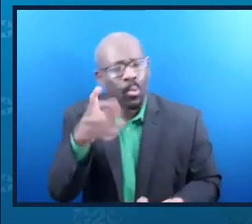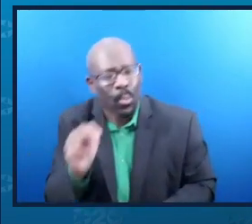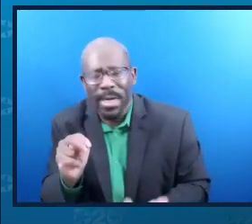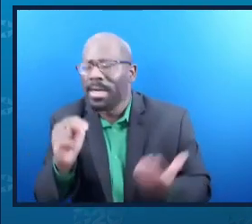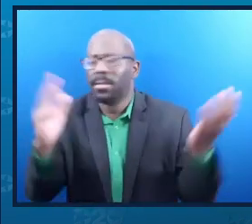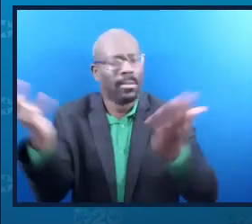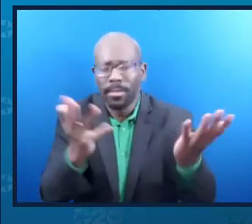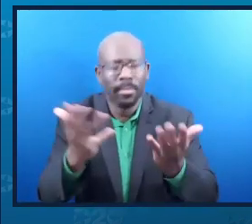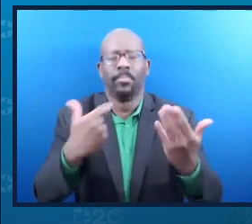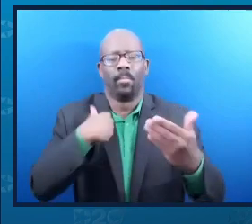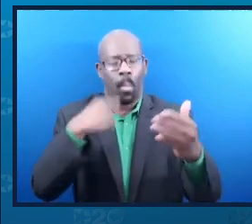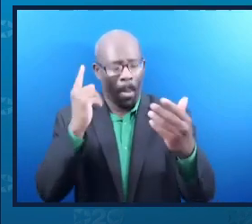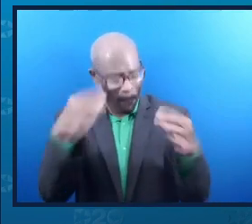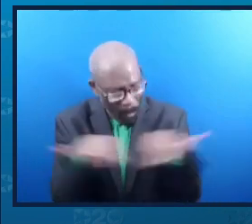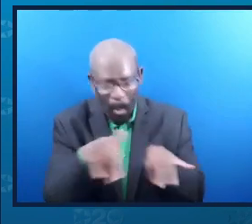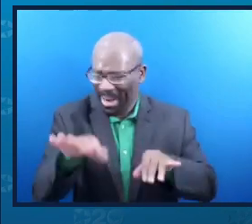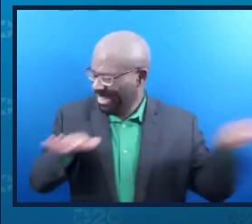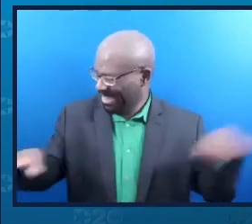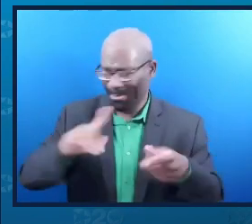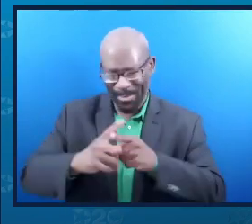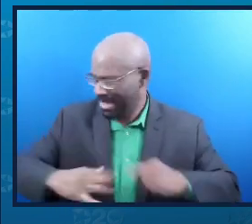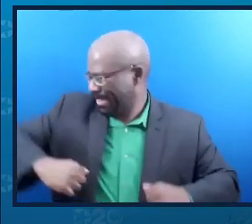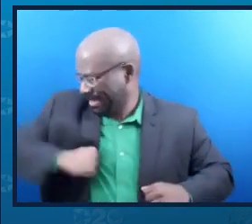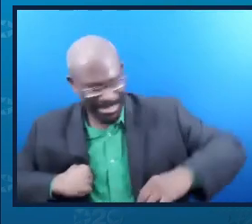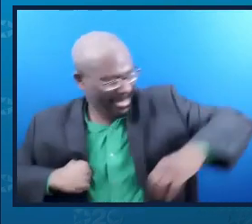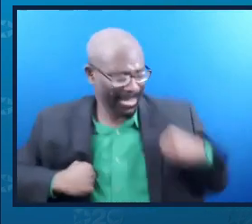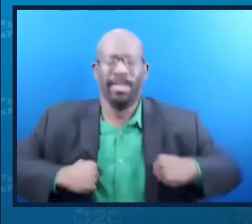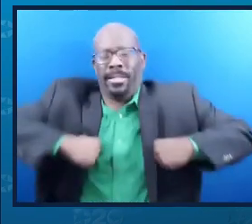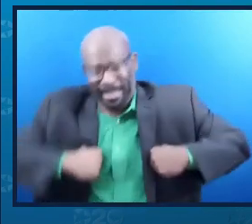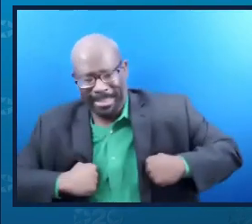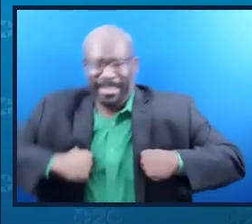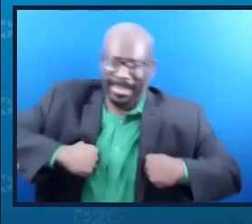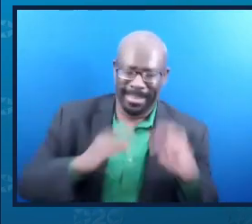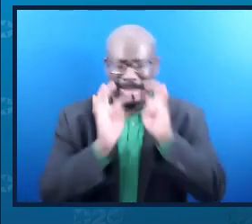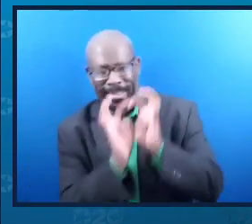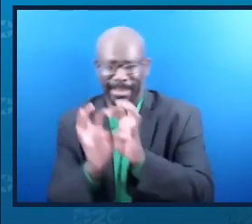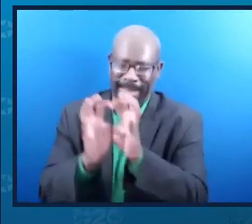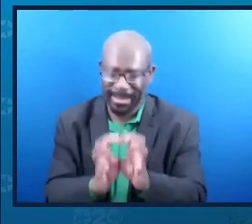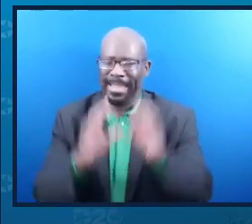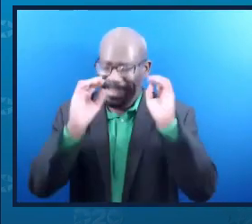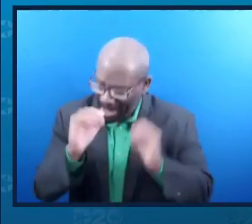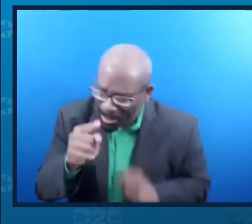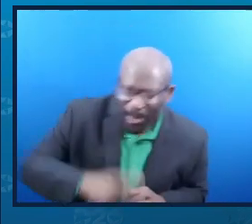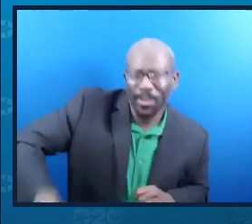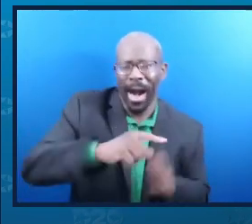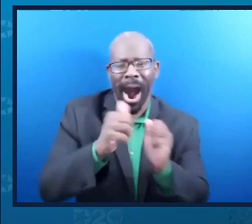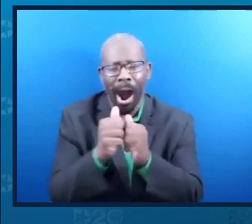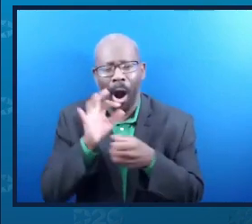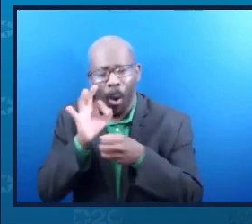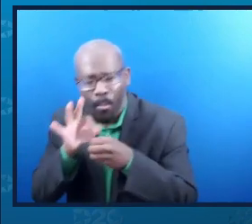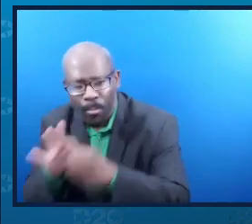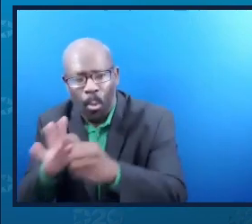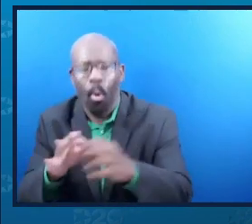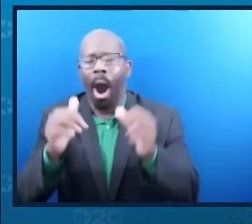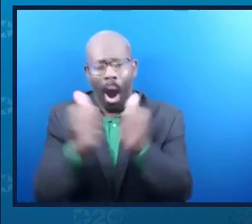THEY CAN VOTE, TOO. DO WHAT AMERICANS HAVE DONE FOR